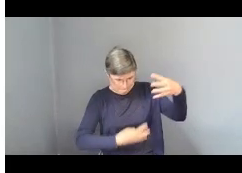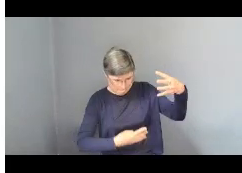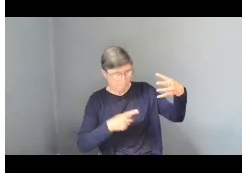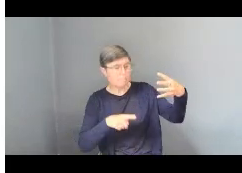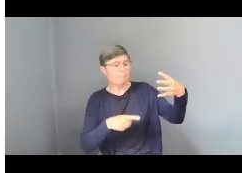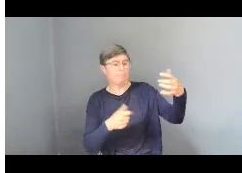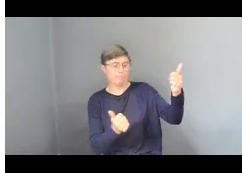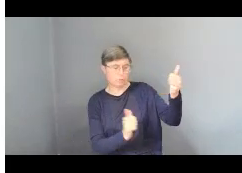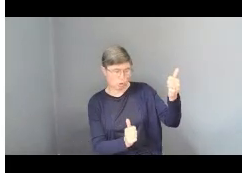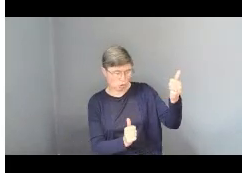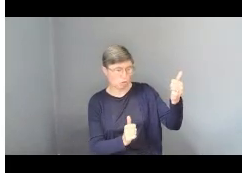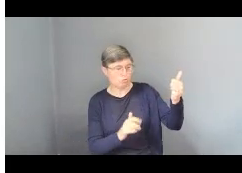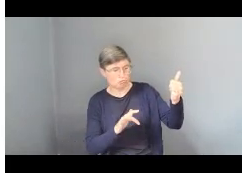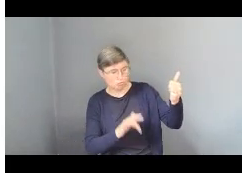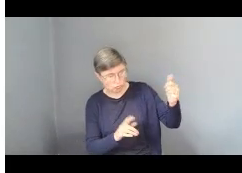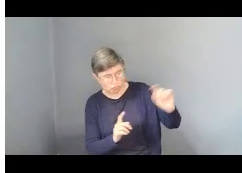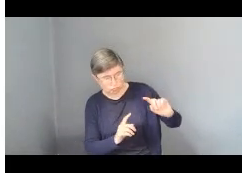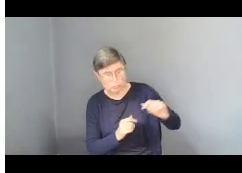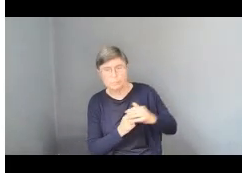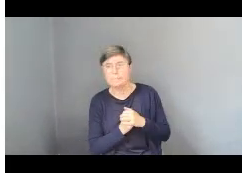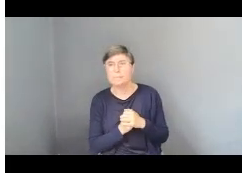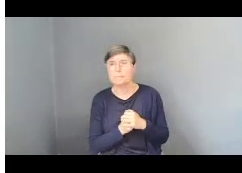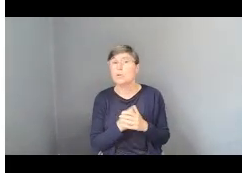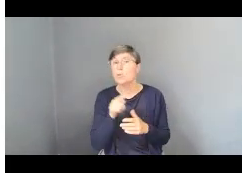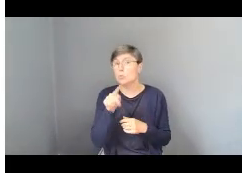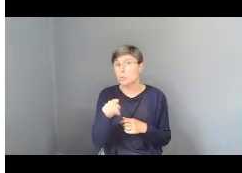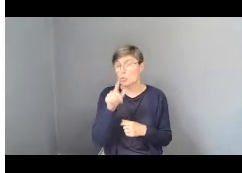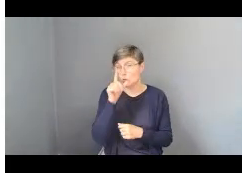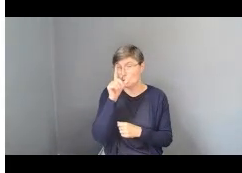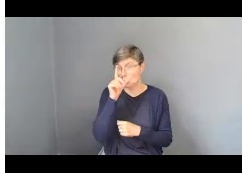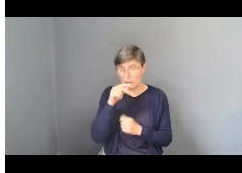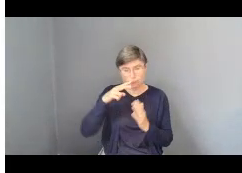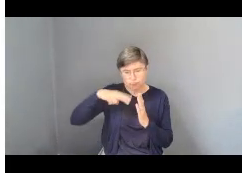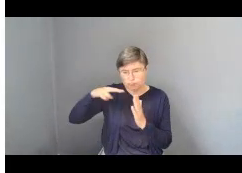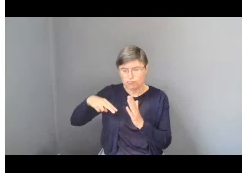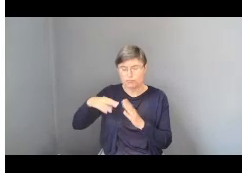You can learn more about the NDIS worker screening checks